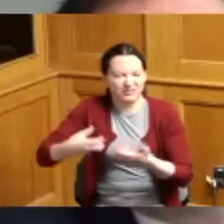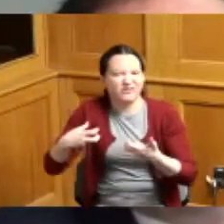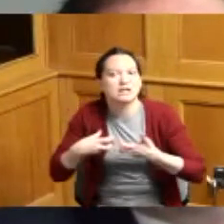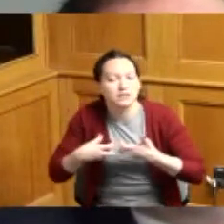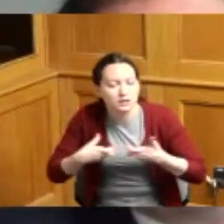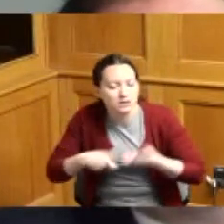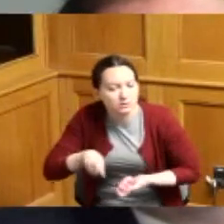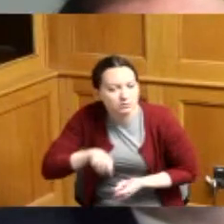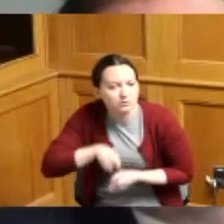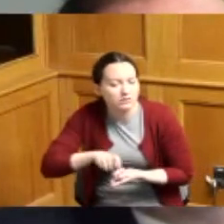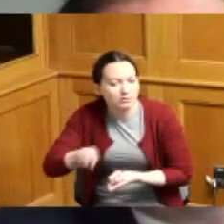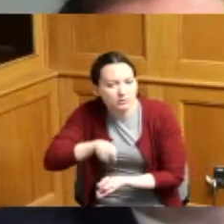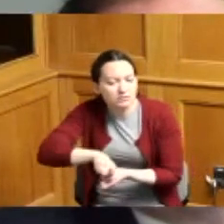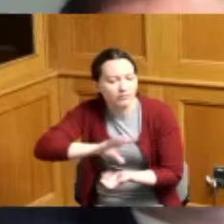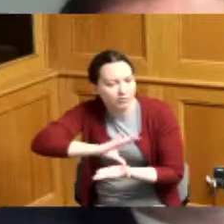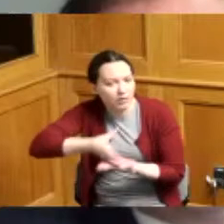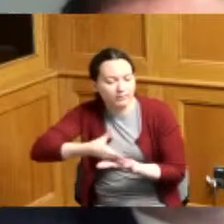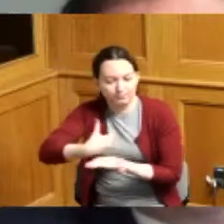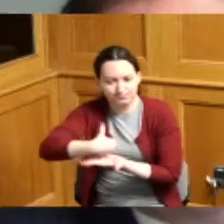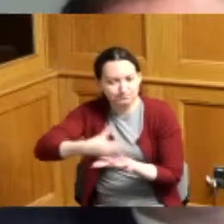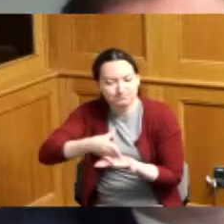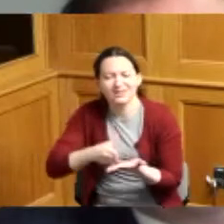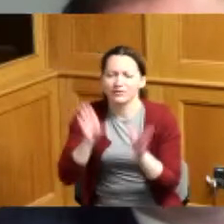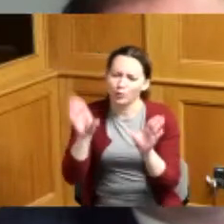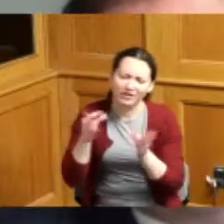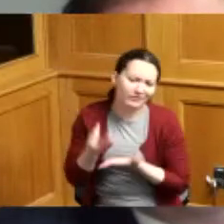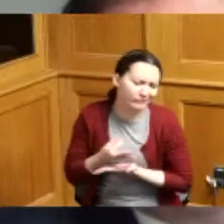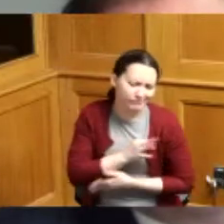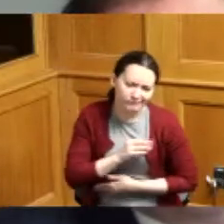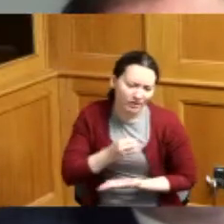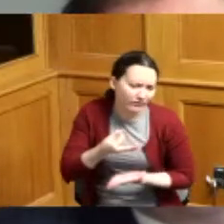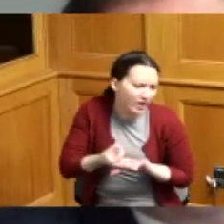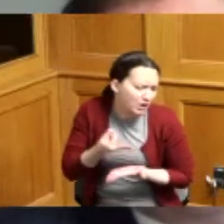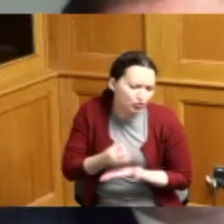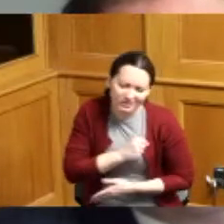particular fund but we will continue to do we've got great financial staff uh that looks to make